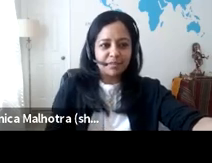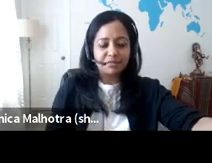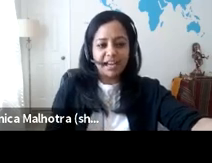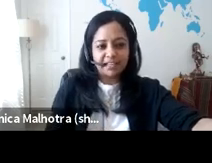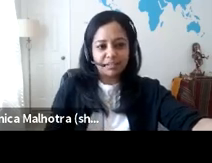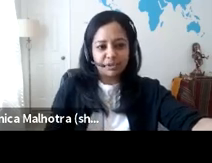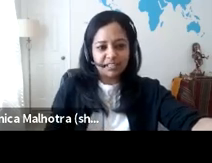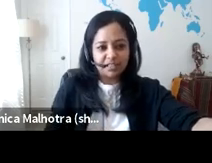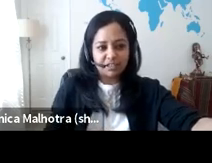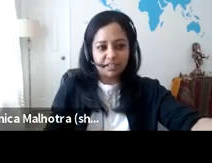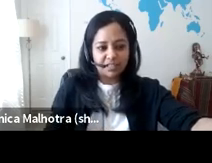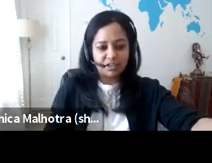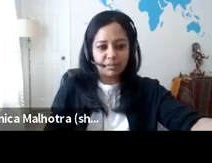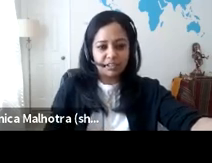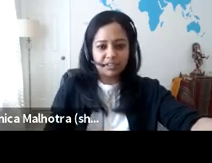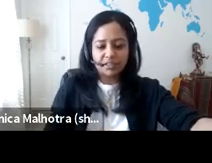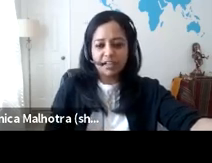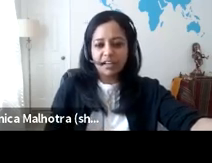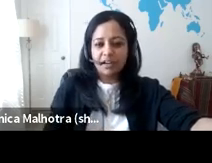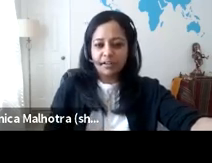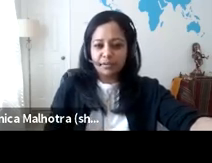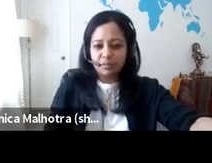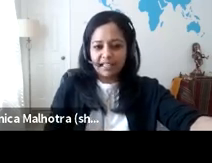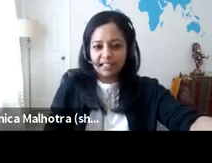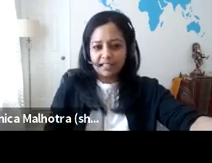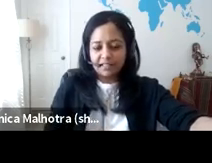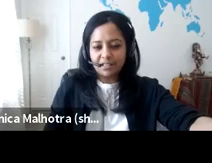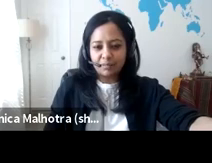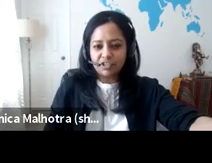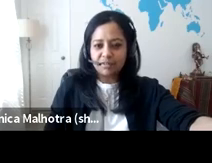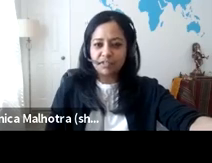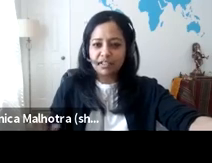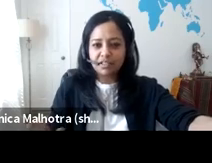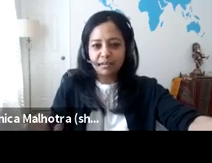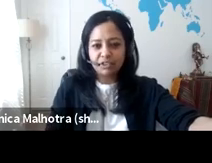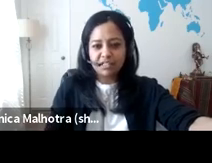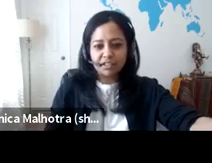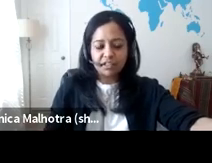some different active presenters and interpreters. On the right is an image of just the presenters